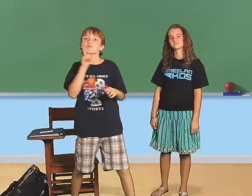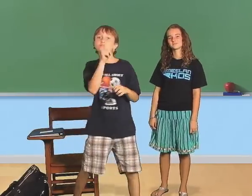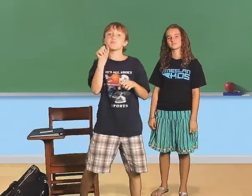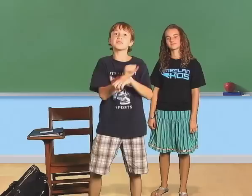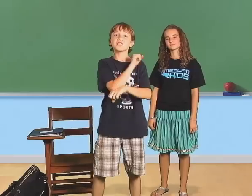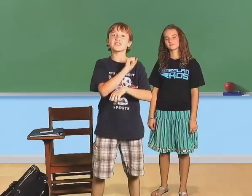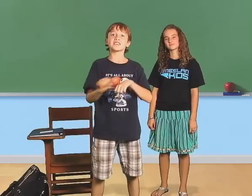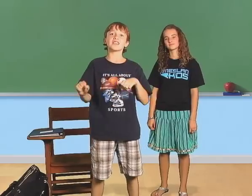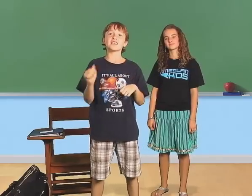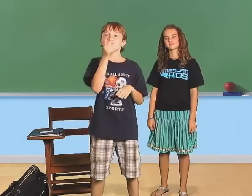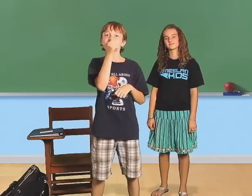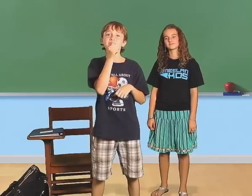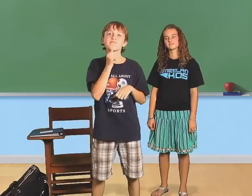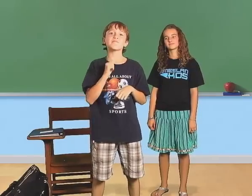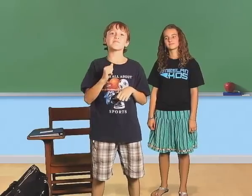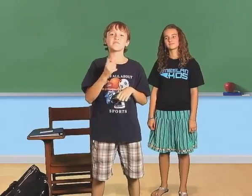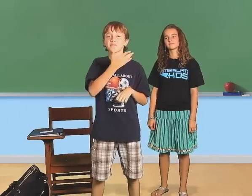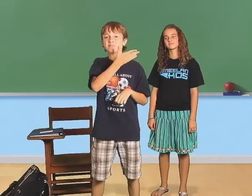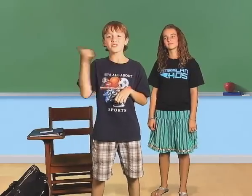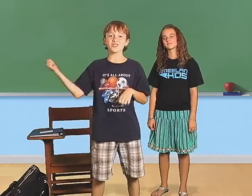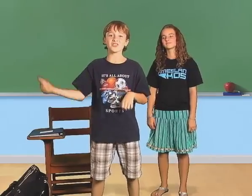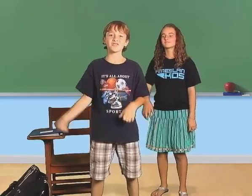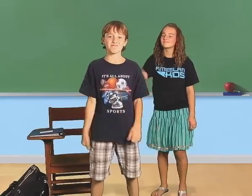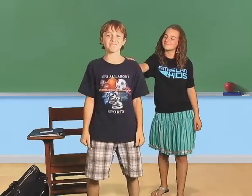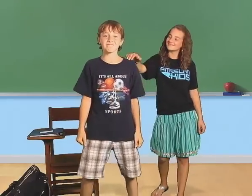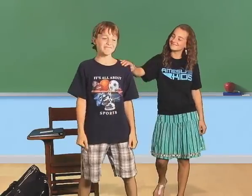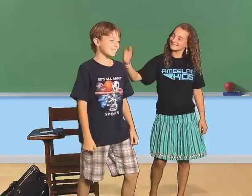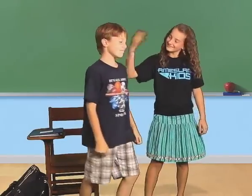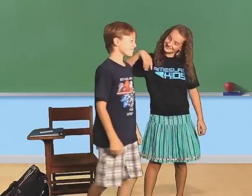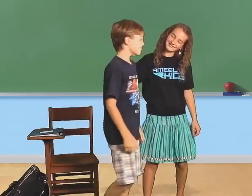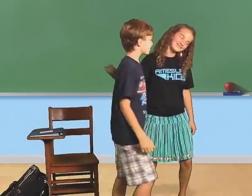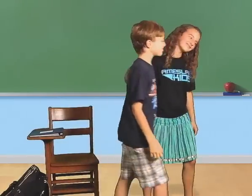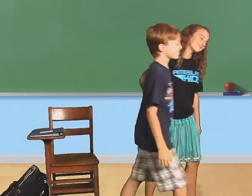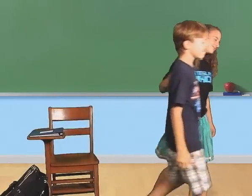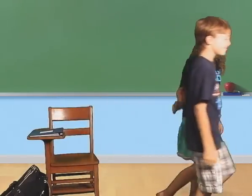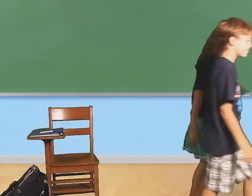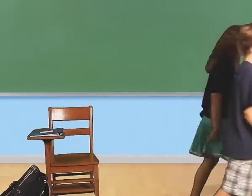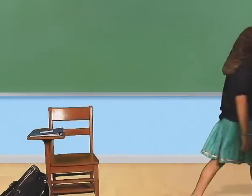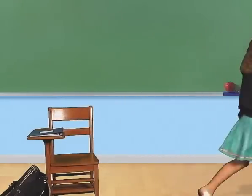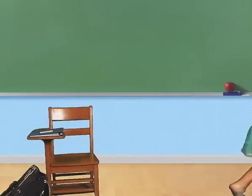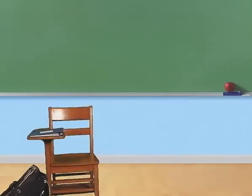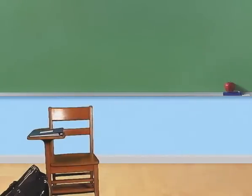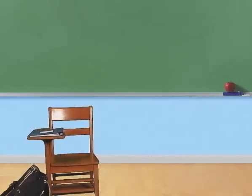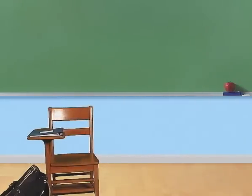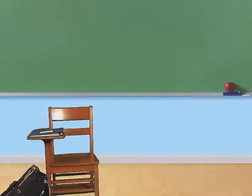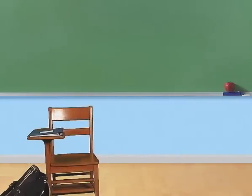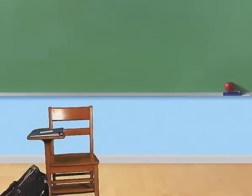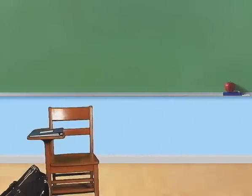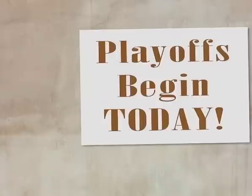‚ô™ PATIENCE. ‚ô™ styl ˇˇˇˇ LEARN A LITTLE PATIENCE. LIFE'S MUCH BETTER THAT WAY.